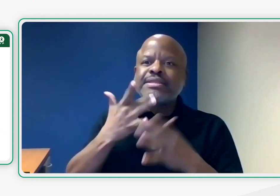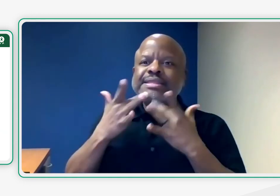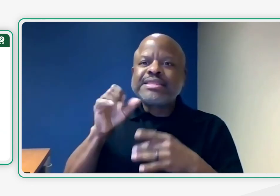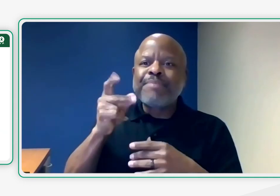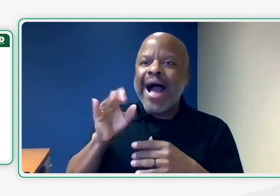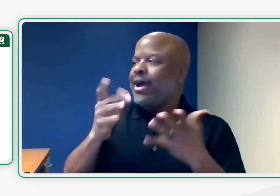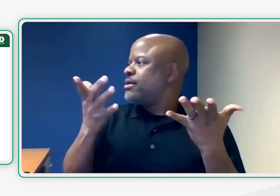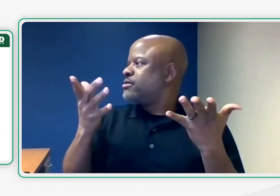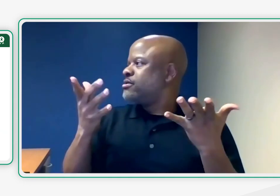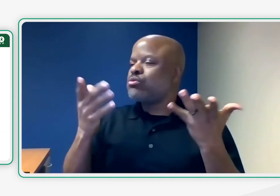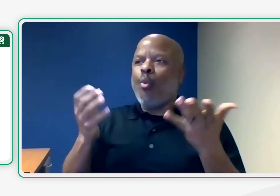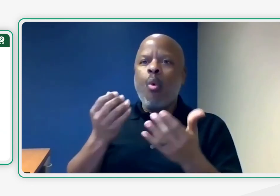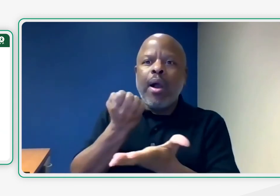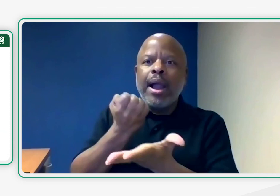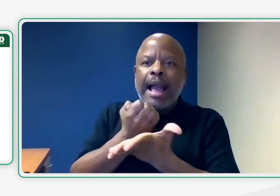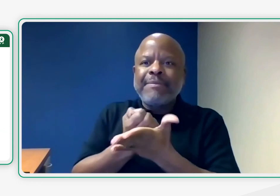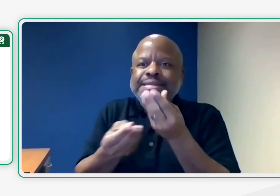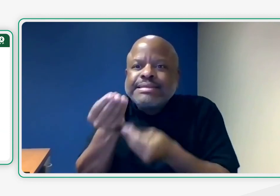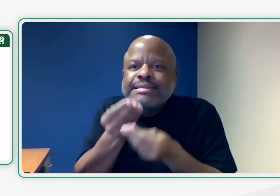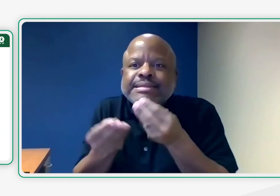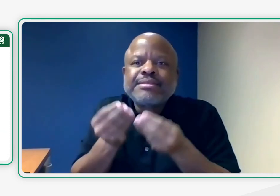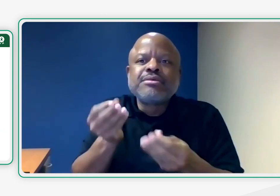You know, maybe your kids are suddenly doing school remotely.